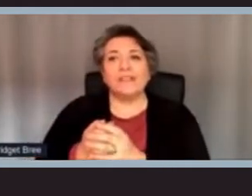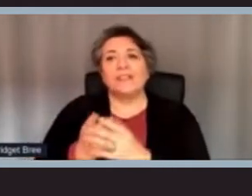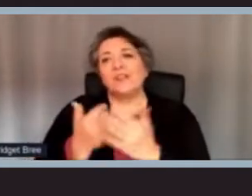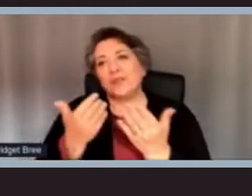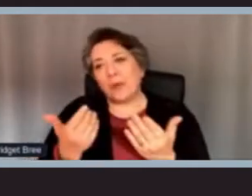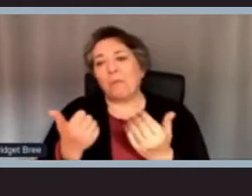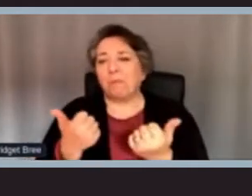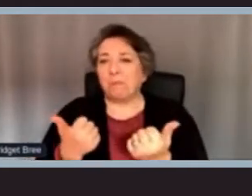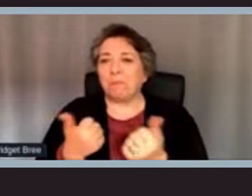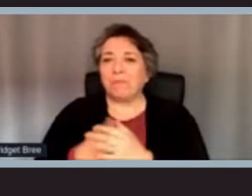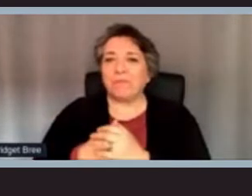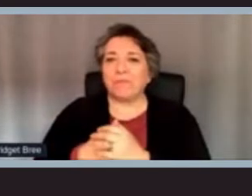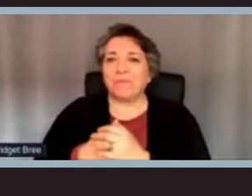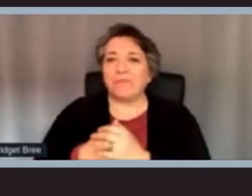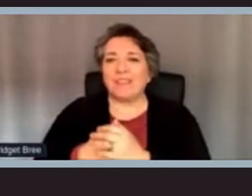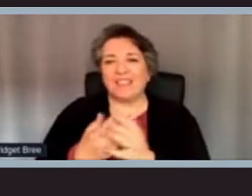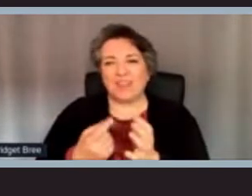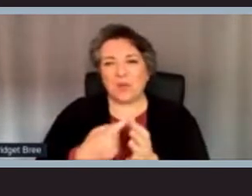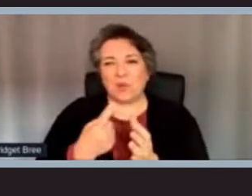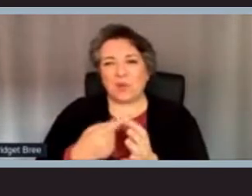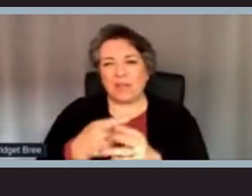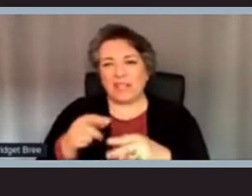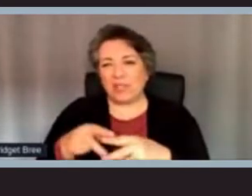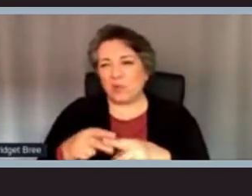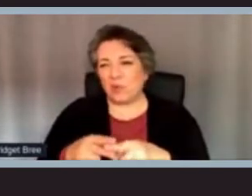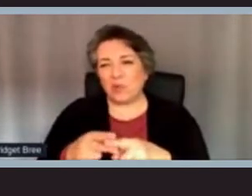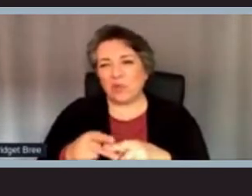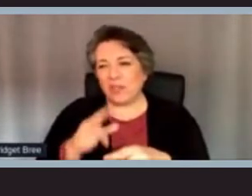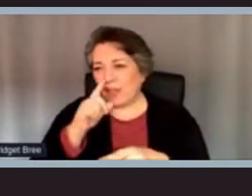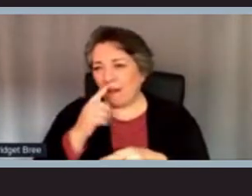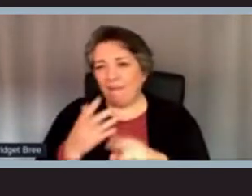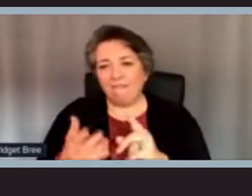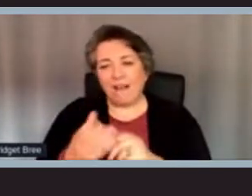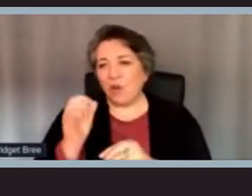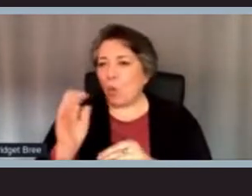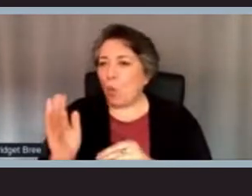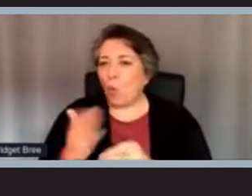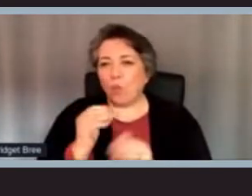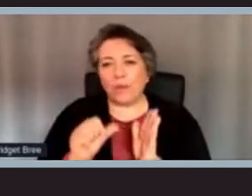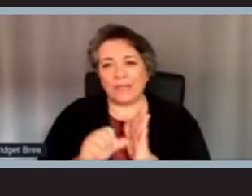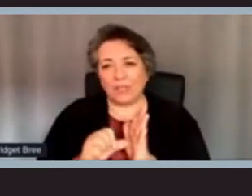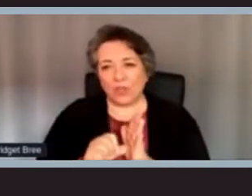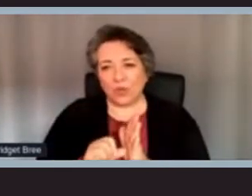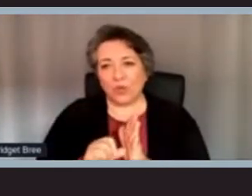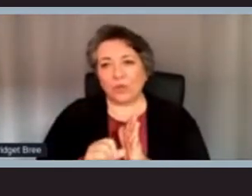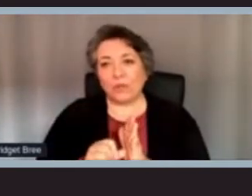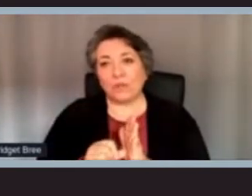Of course, automated tools can't find all issues, but if we can reach a baseline where